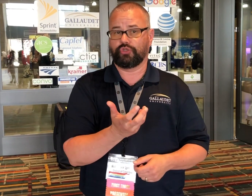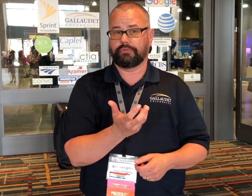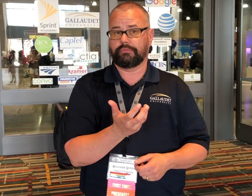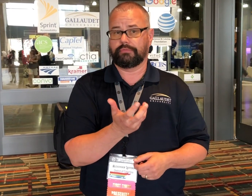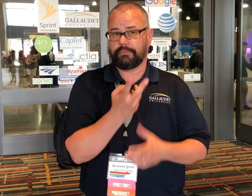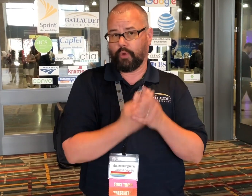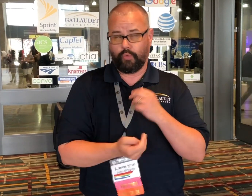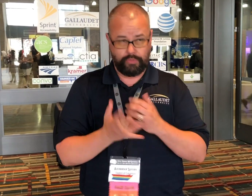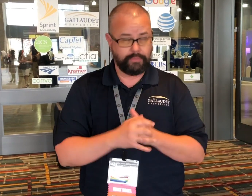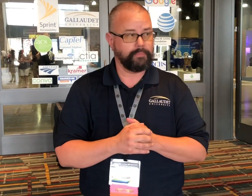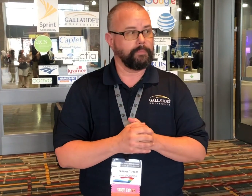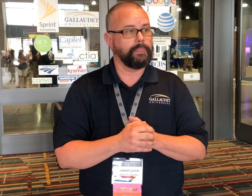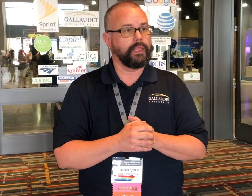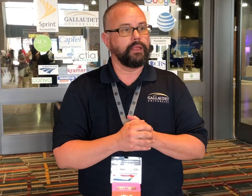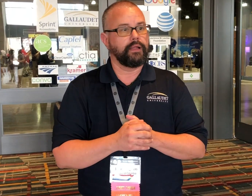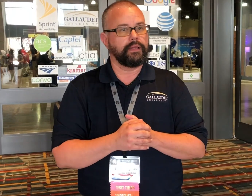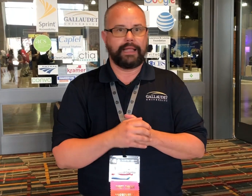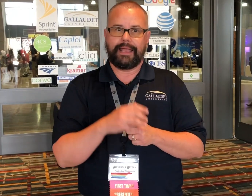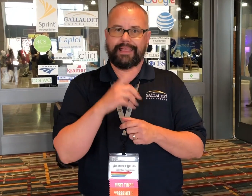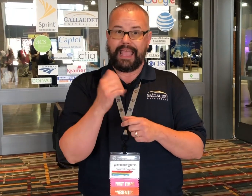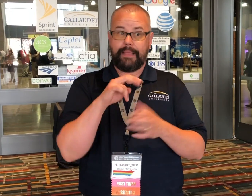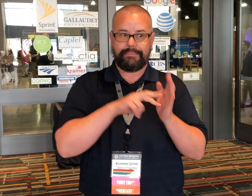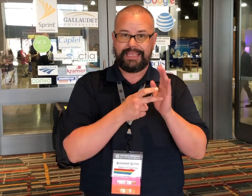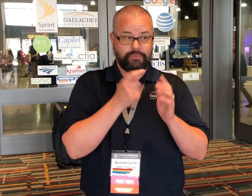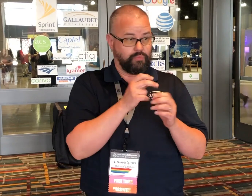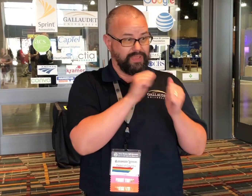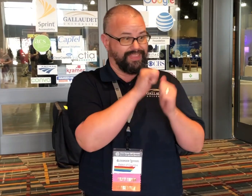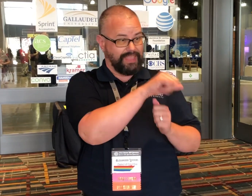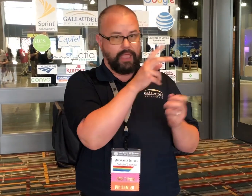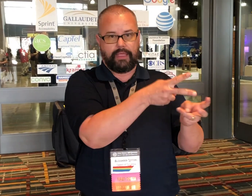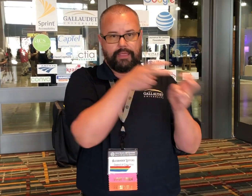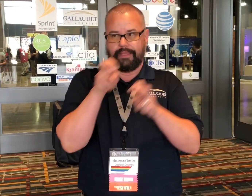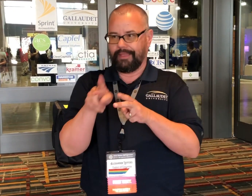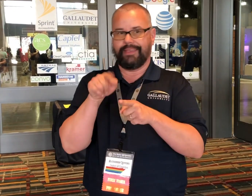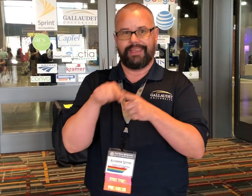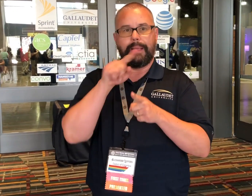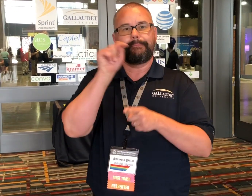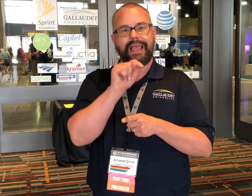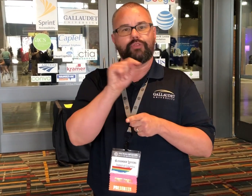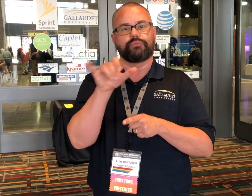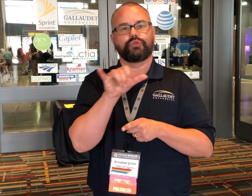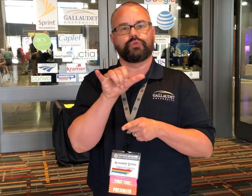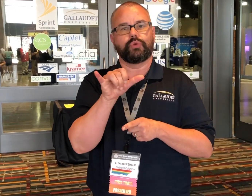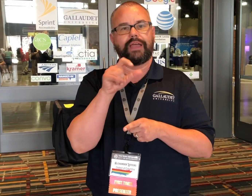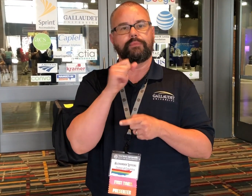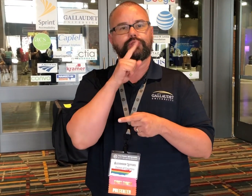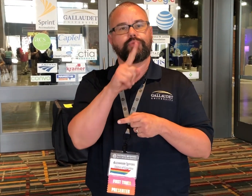We included gender identity and its expression. We adopted these policies to include bathrooms so they would